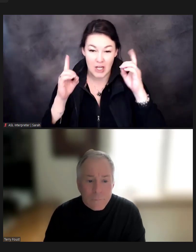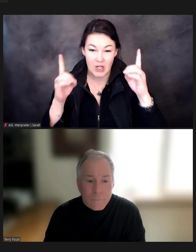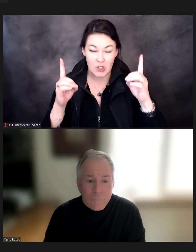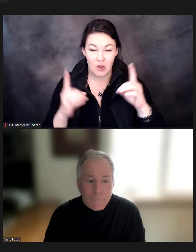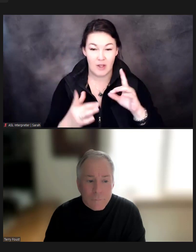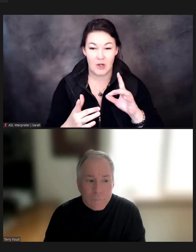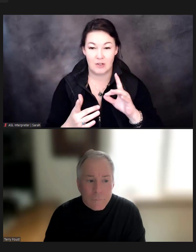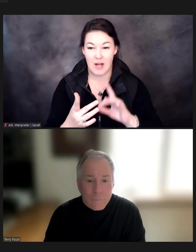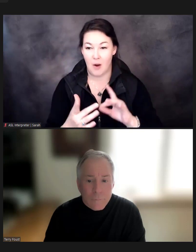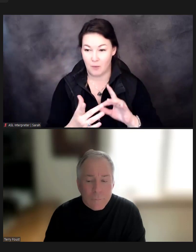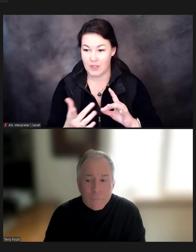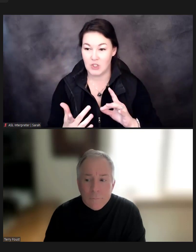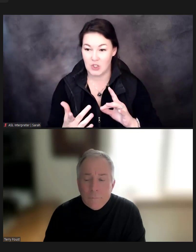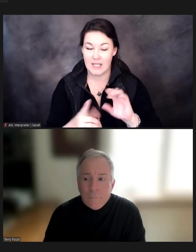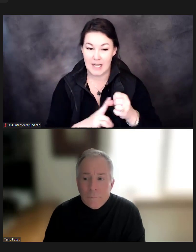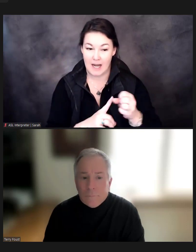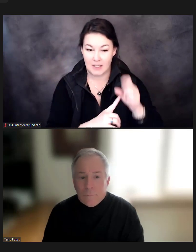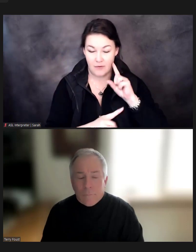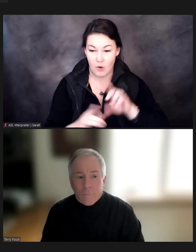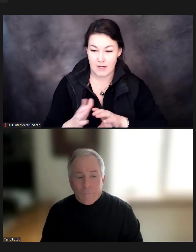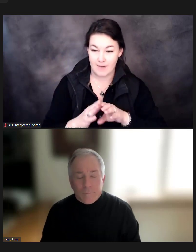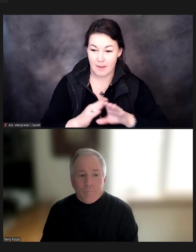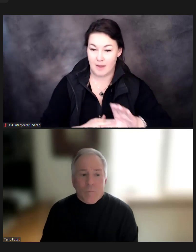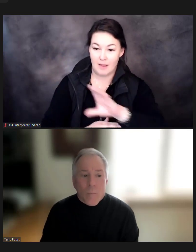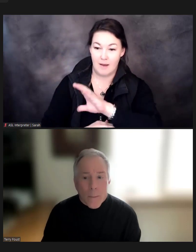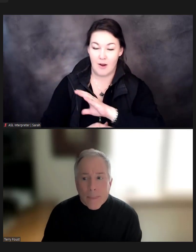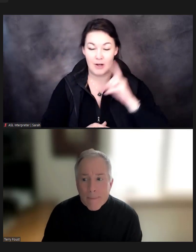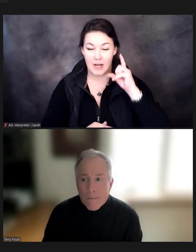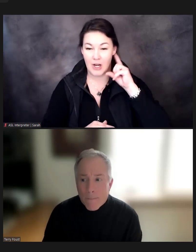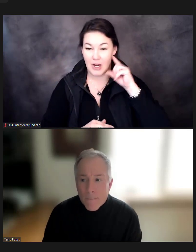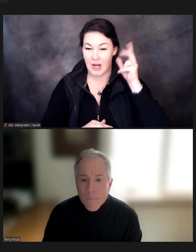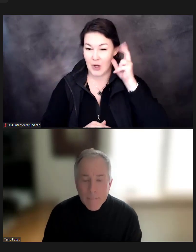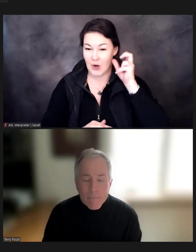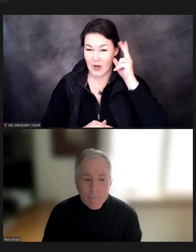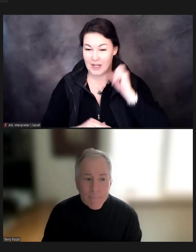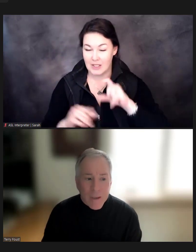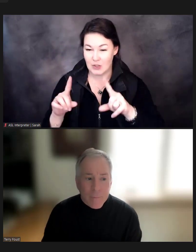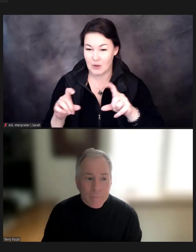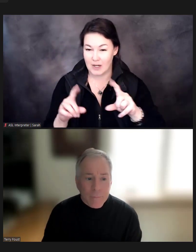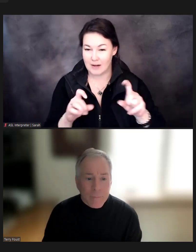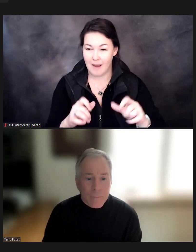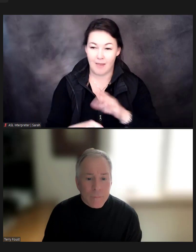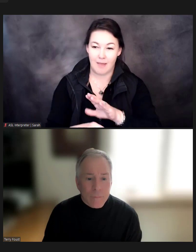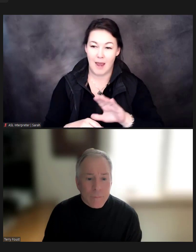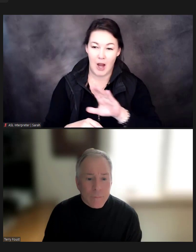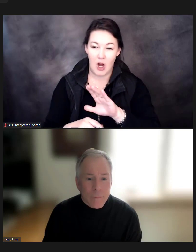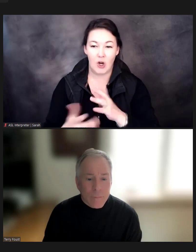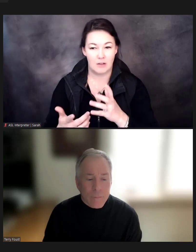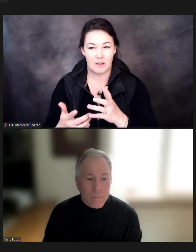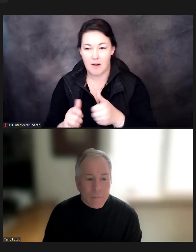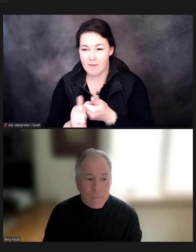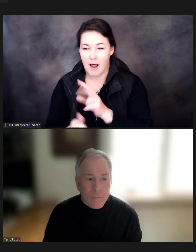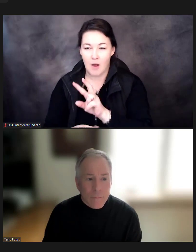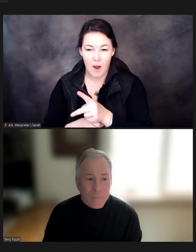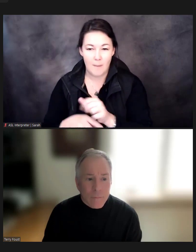settings to develop their hearing screening and follow-up practices as well, such as programs like Part C or, um, Community Health